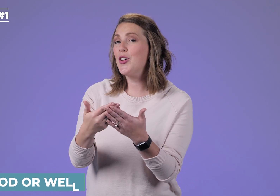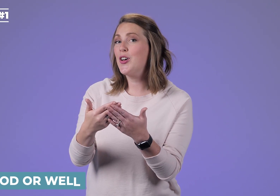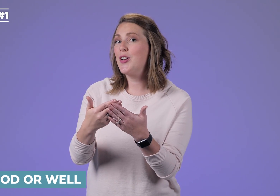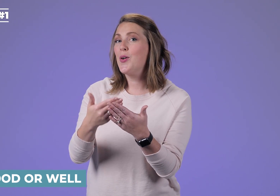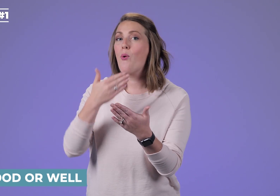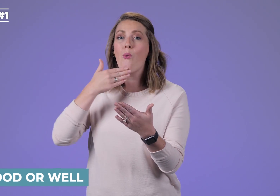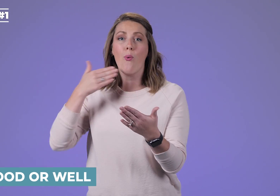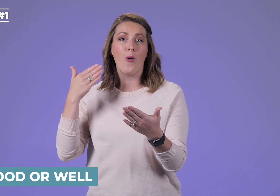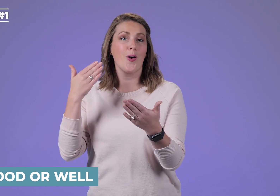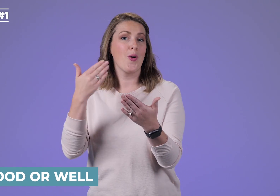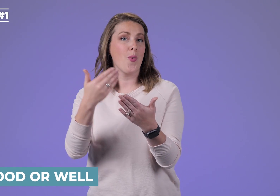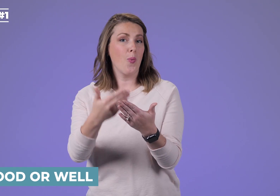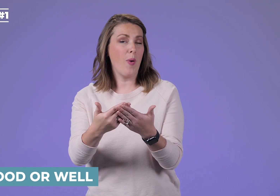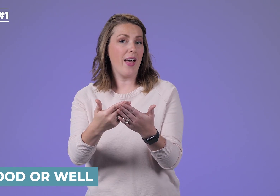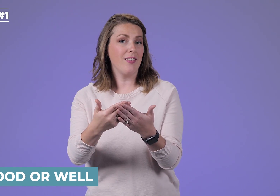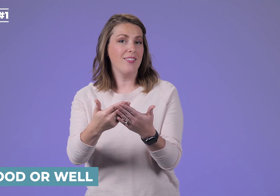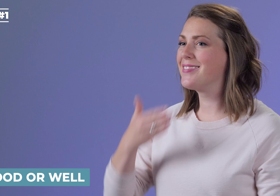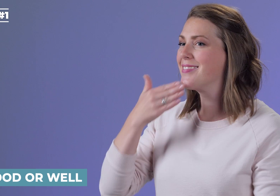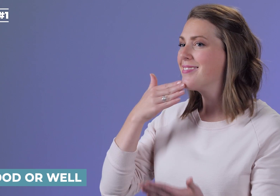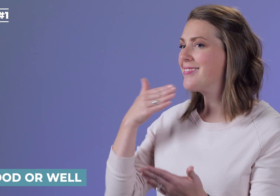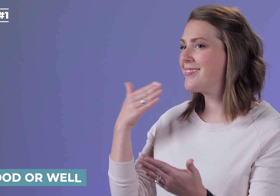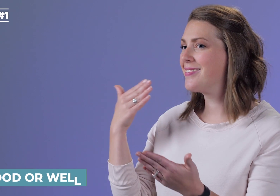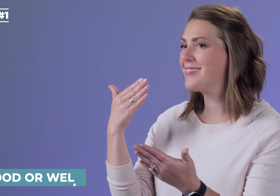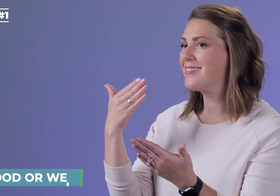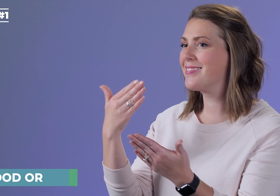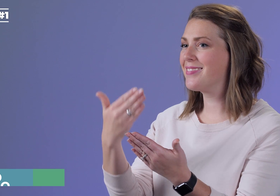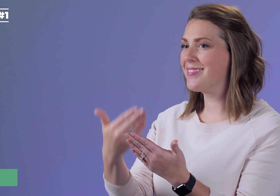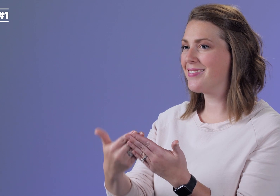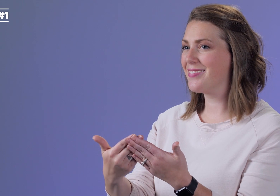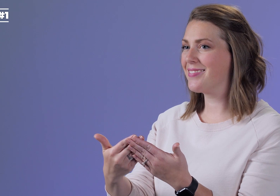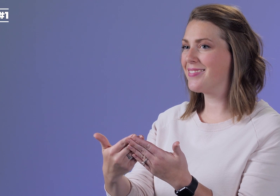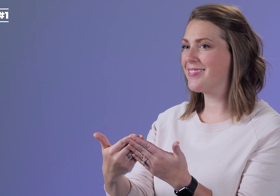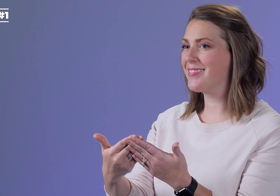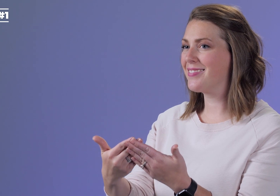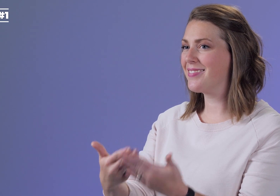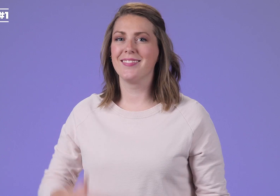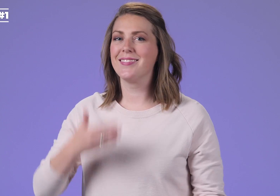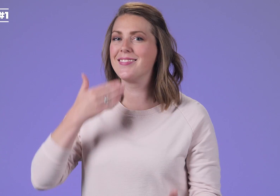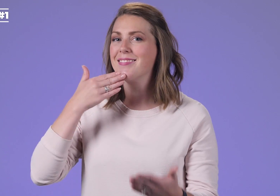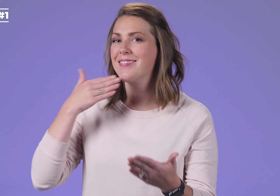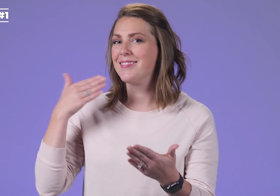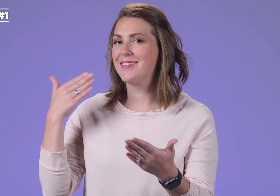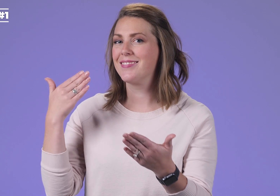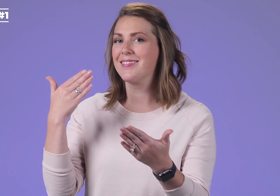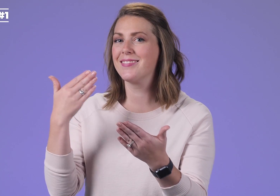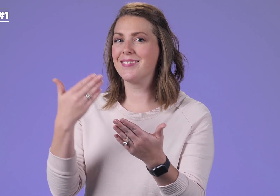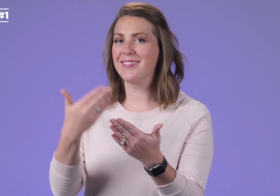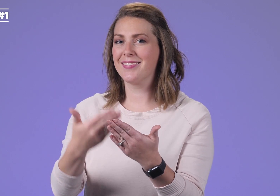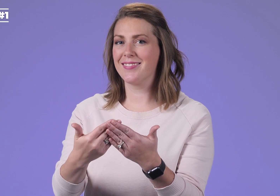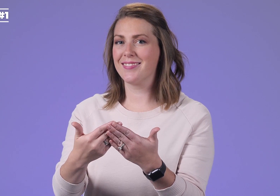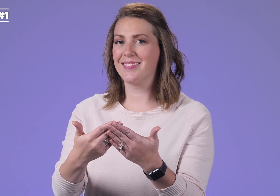'Good or well,' your dominant hand is coming from your chin down to your non-dominant